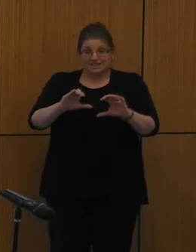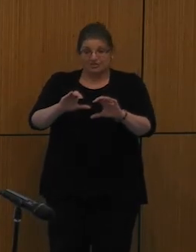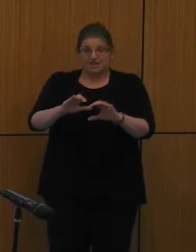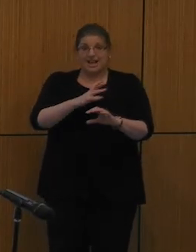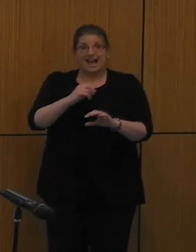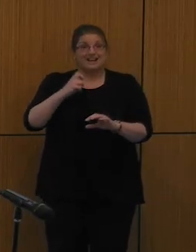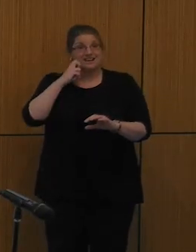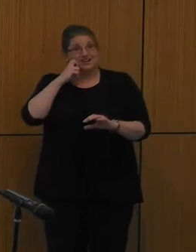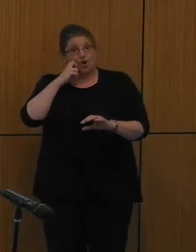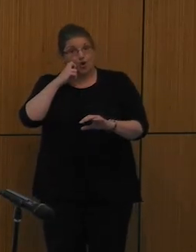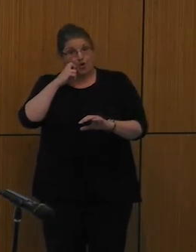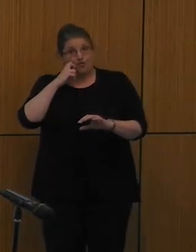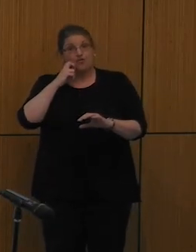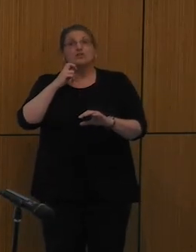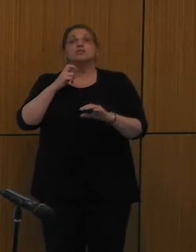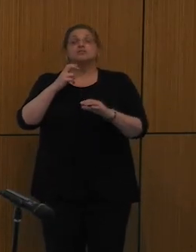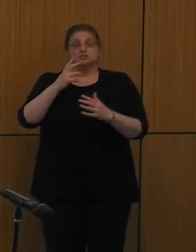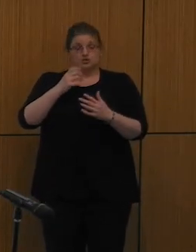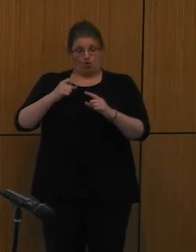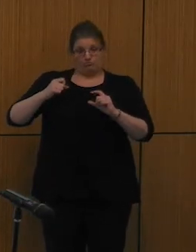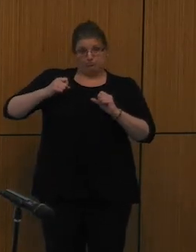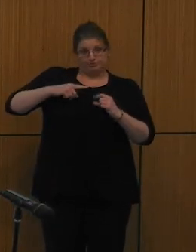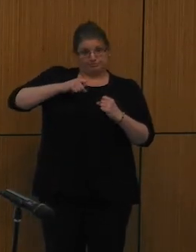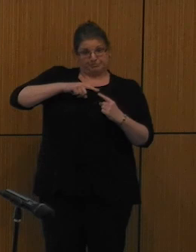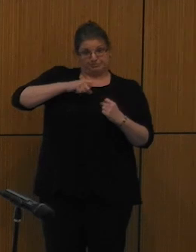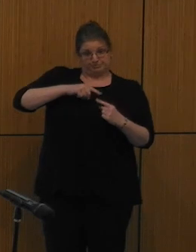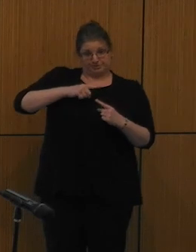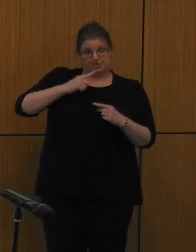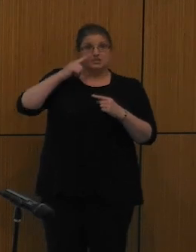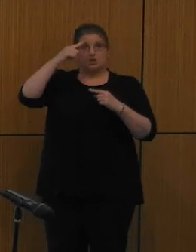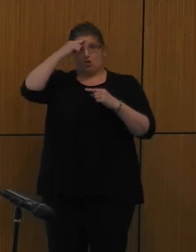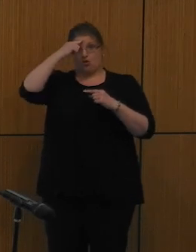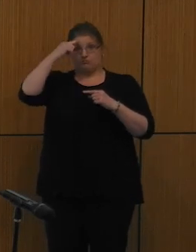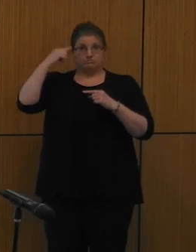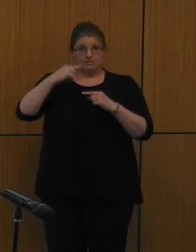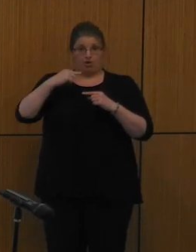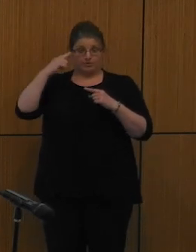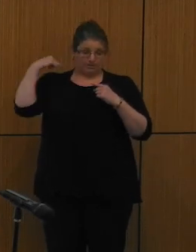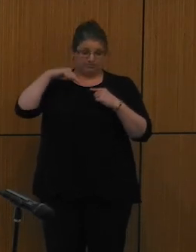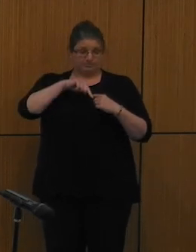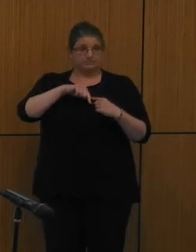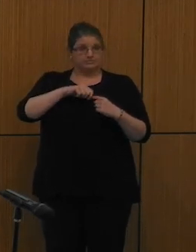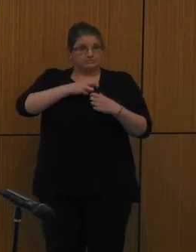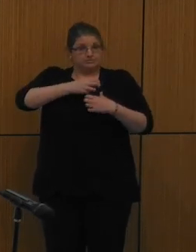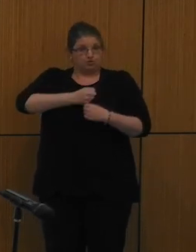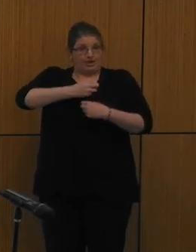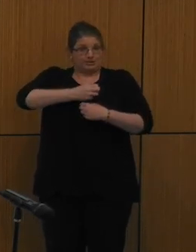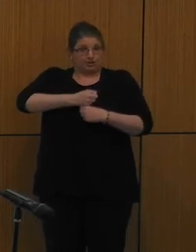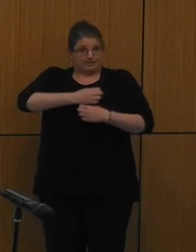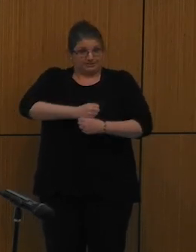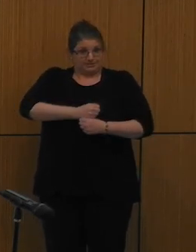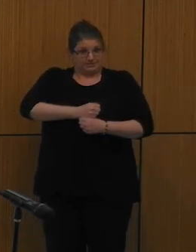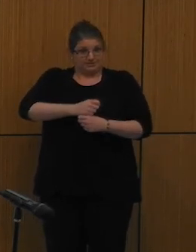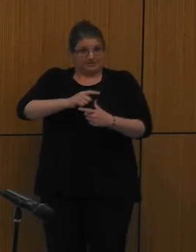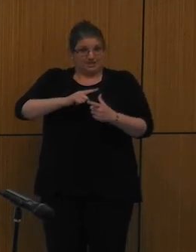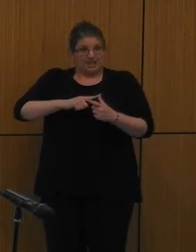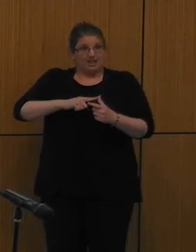So that nerve signal from that sinus node is going to cause the contraction. The sinus node is at the bottom of the heart.